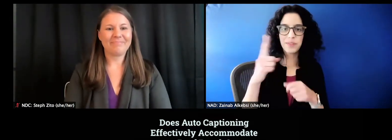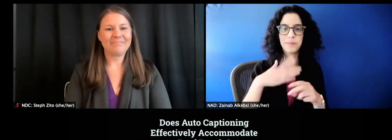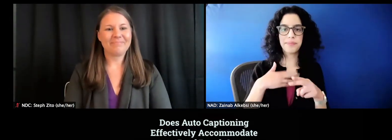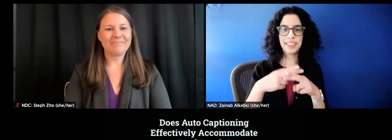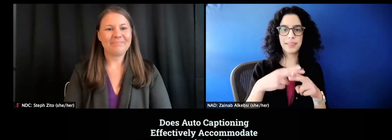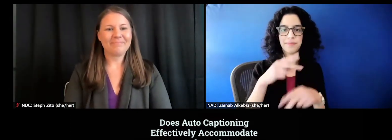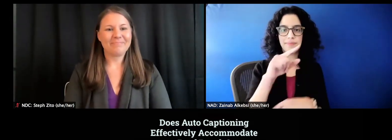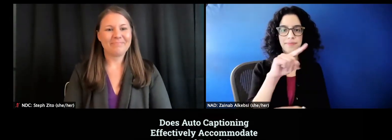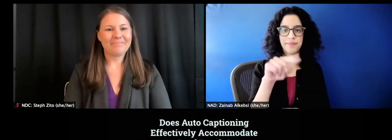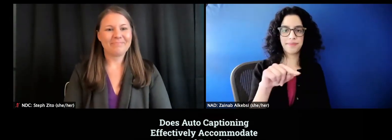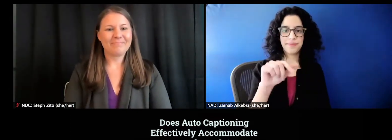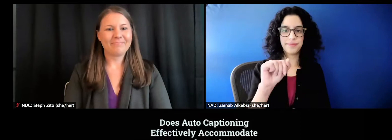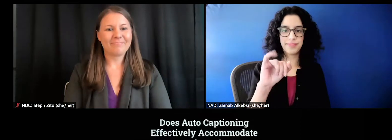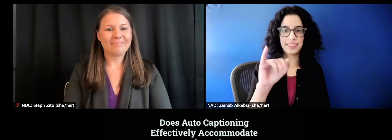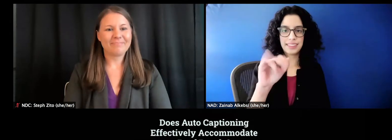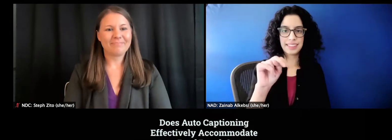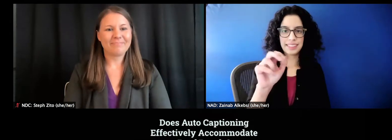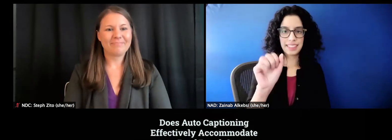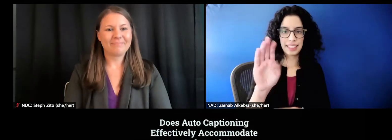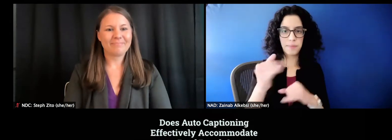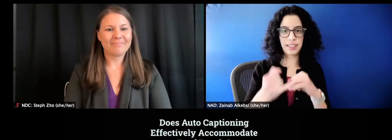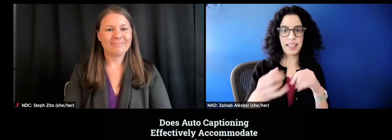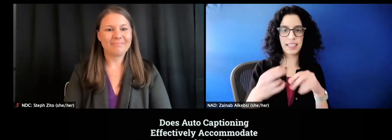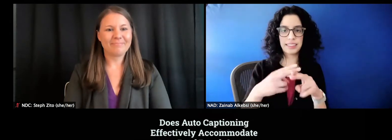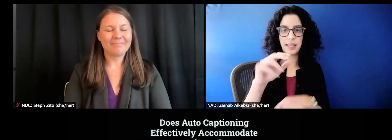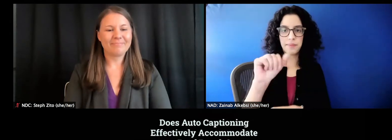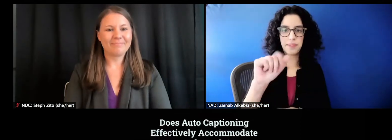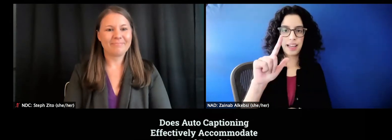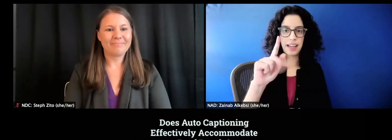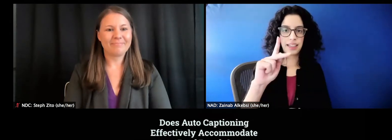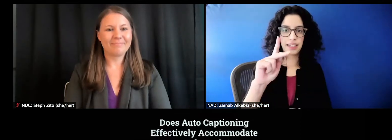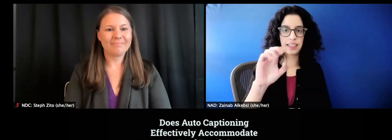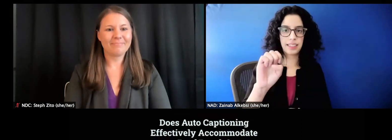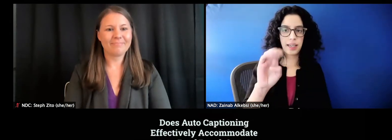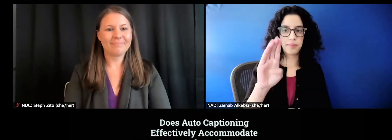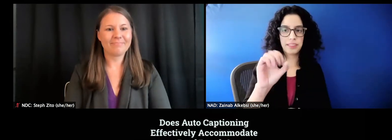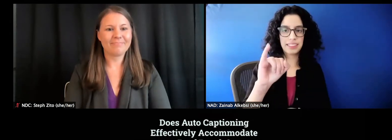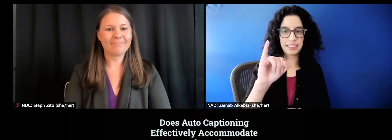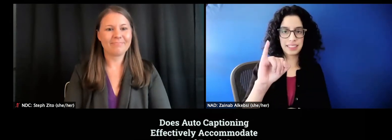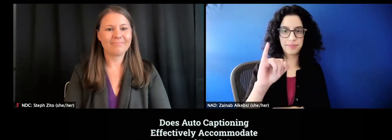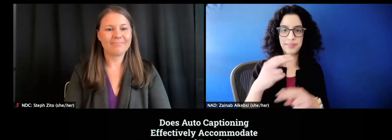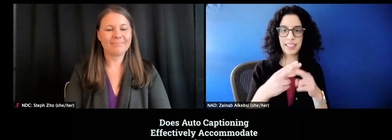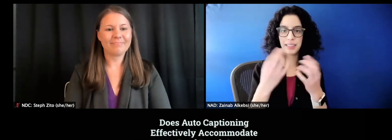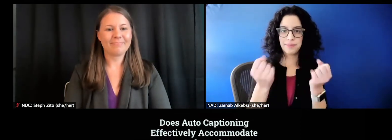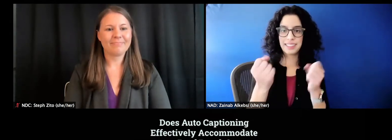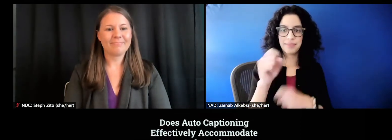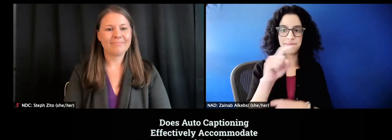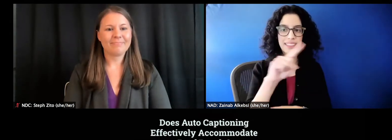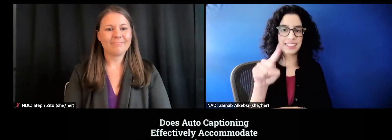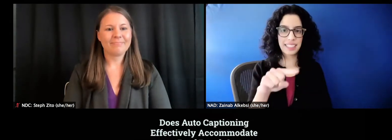My name is Zainab Alkebsi. Hello. I am Zainab.